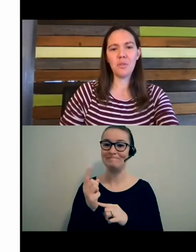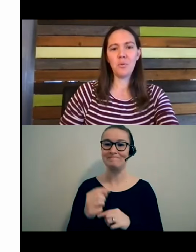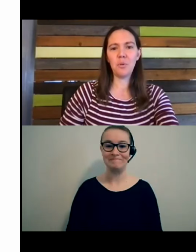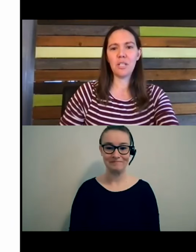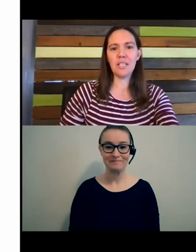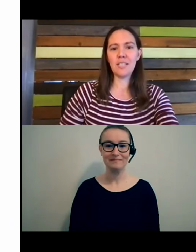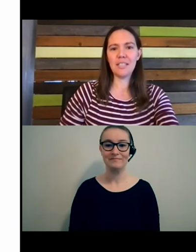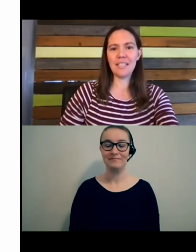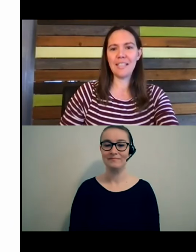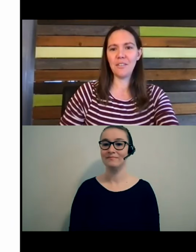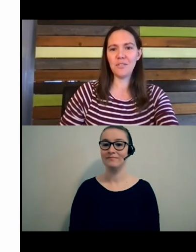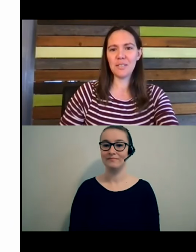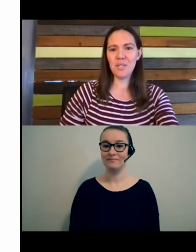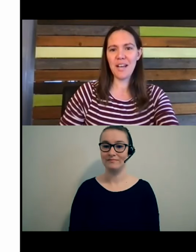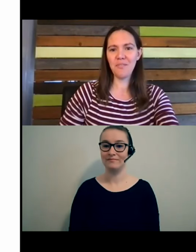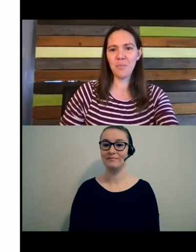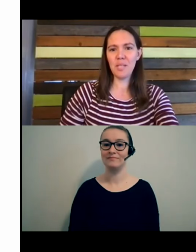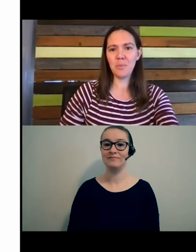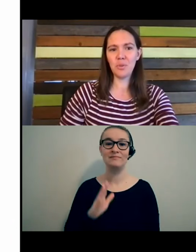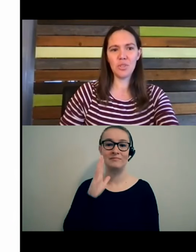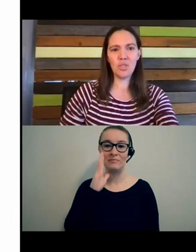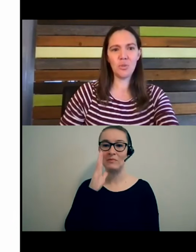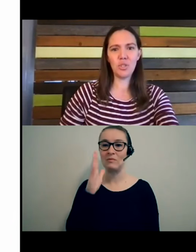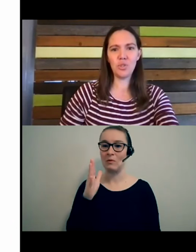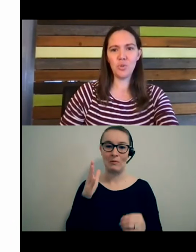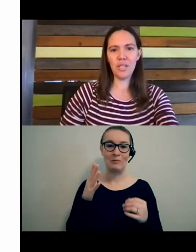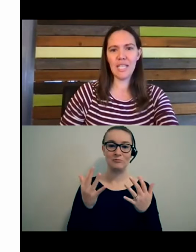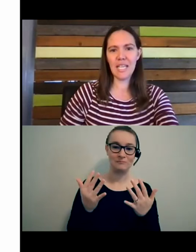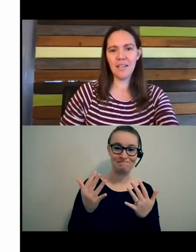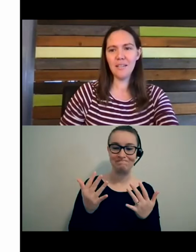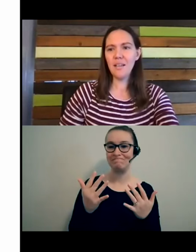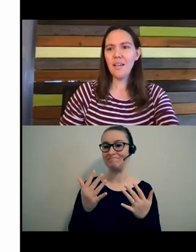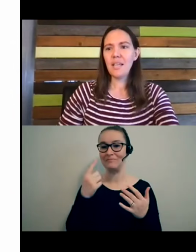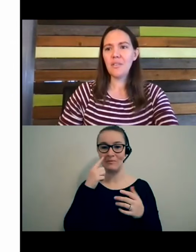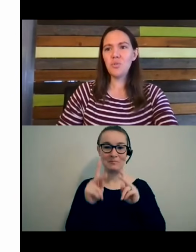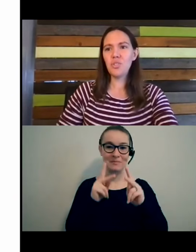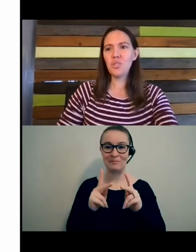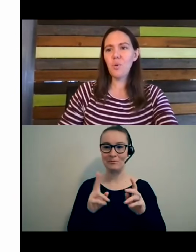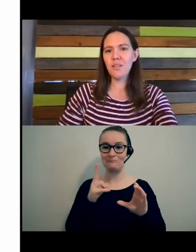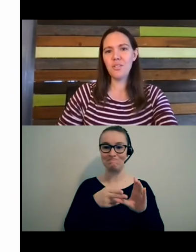We're going to give some time for people to join in. If you do want to --